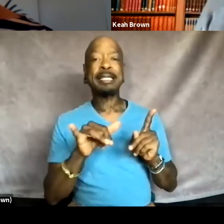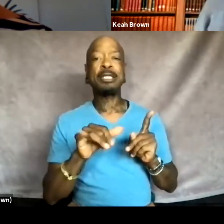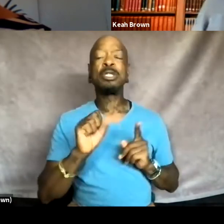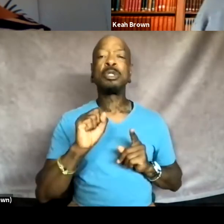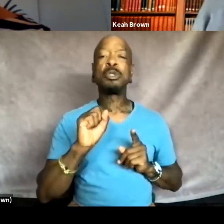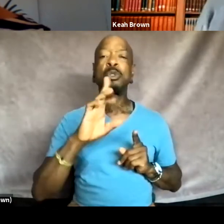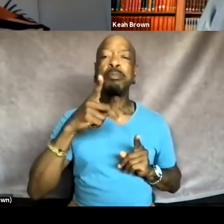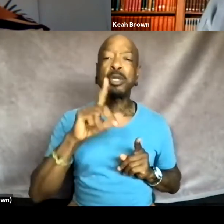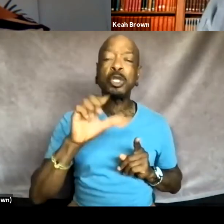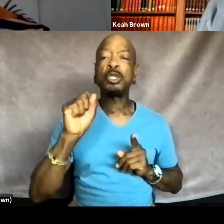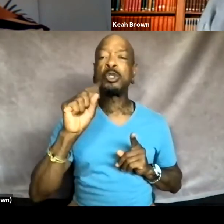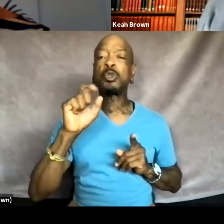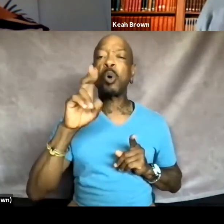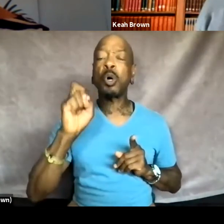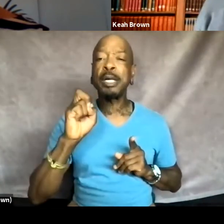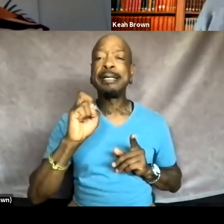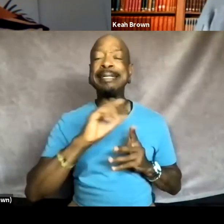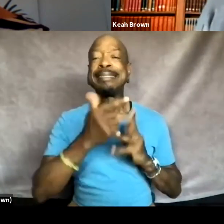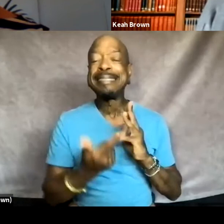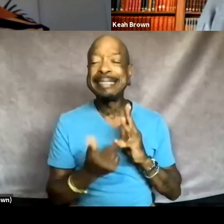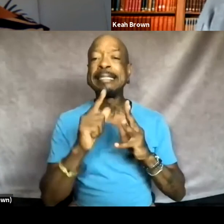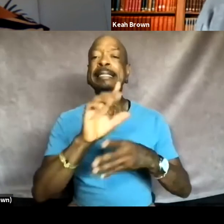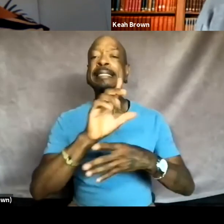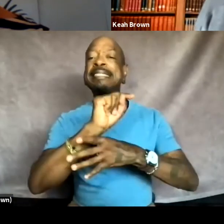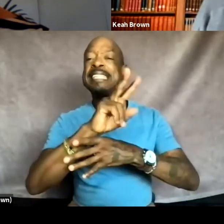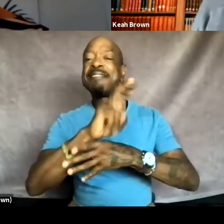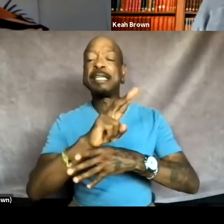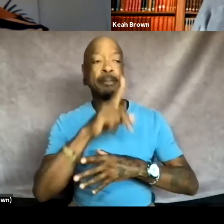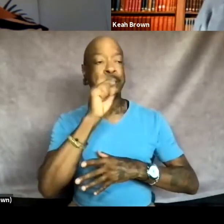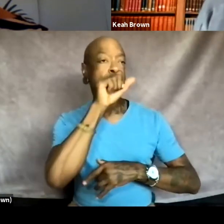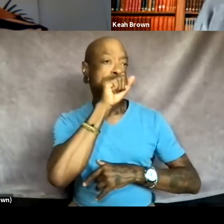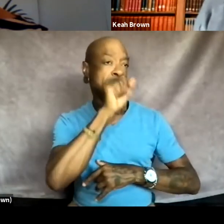Keah Brown: And it made me sad because I really love that show and I'm going to definitely